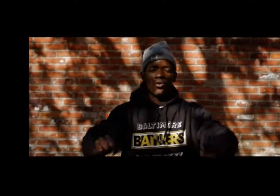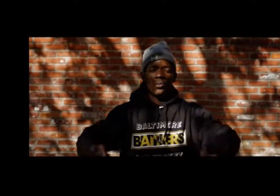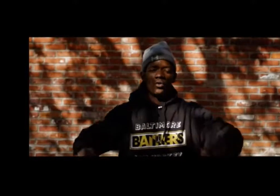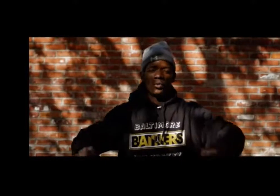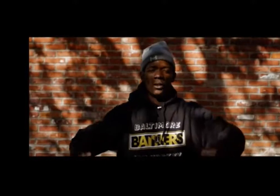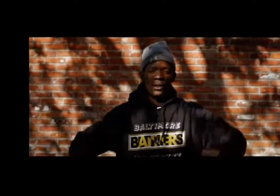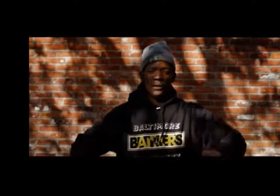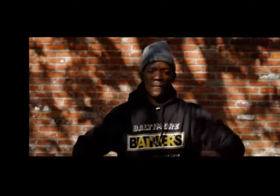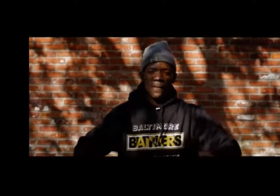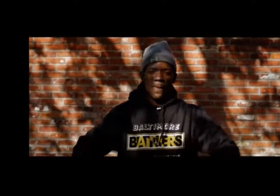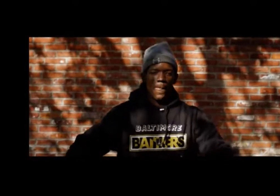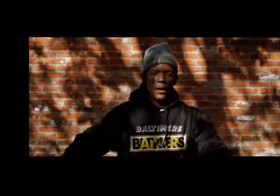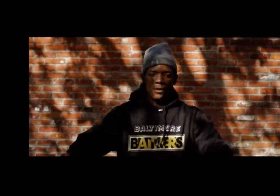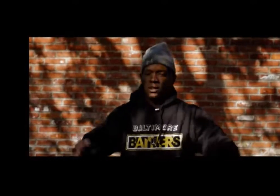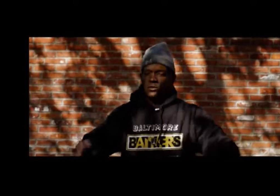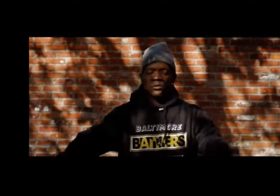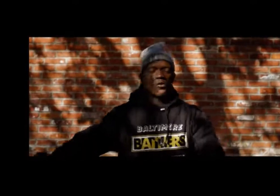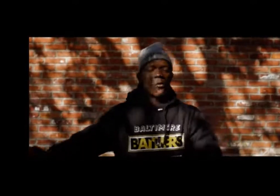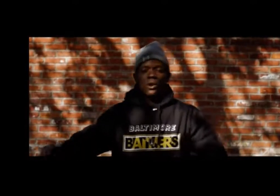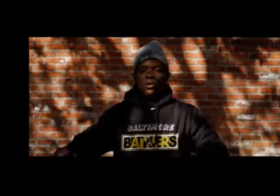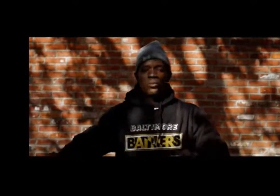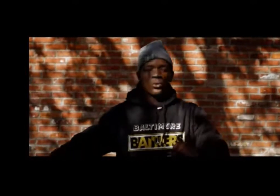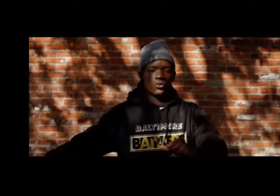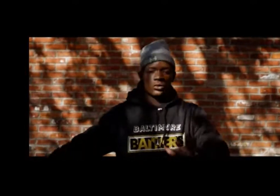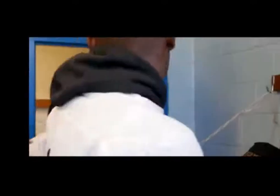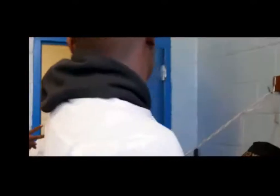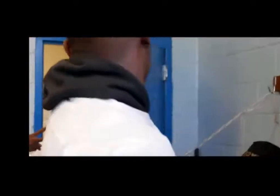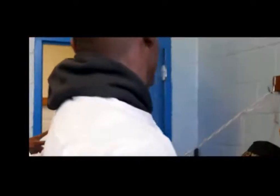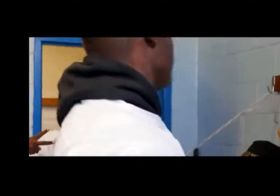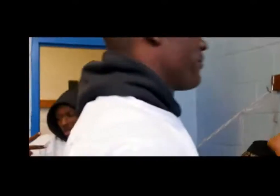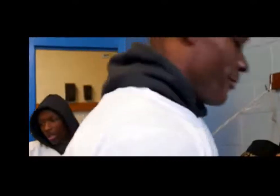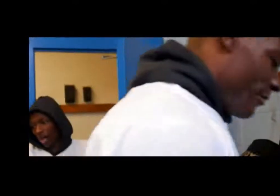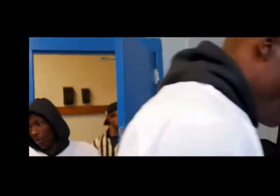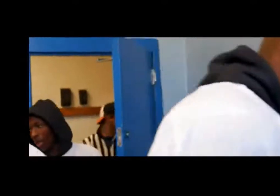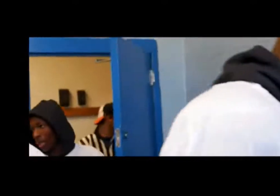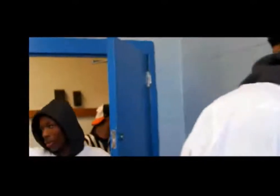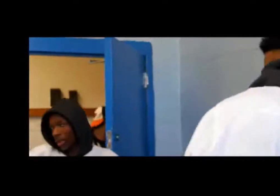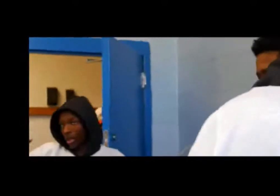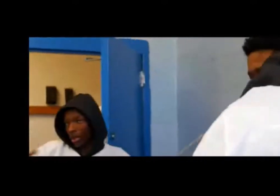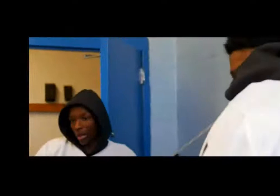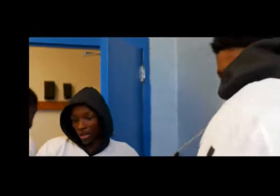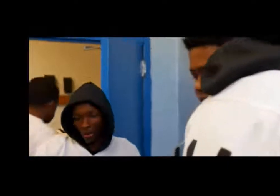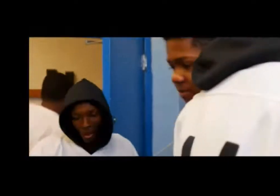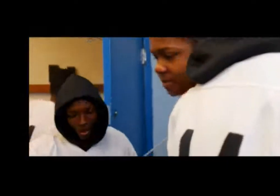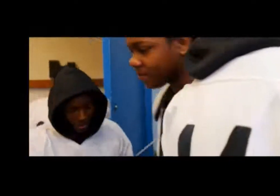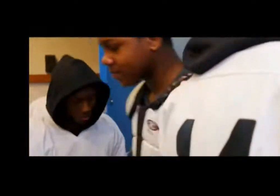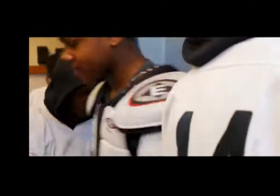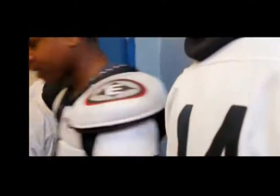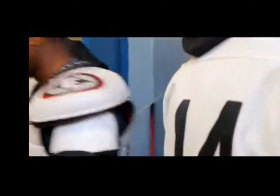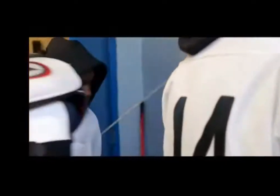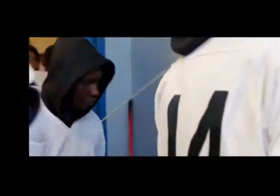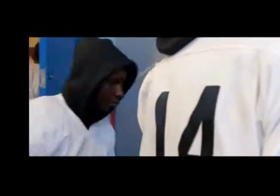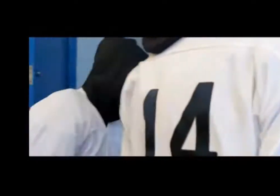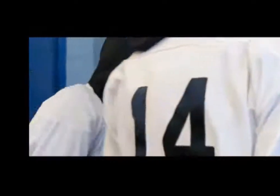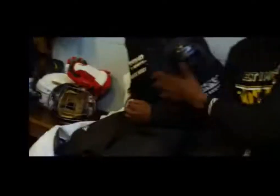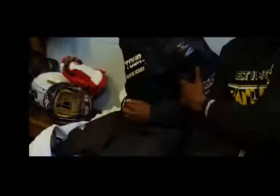how to move pushing the net around trying to teach him how to dig into the edges we wound up grabbing a gold post one day